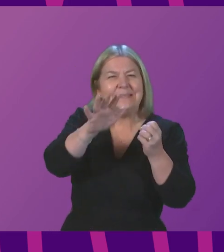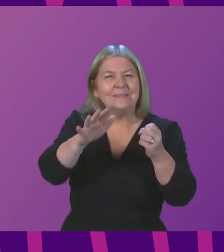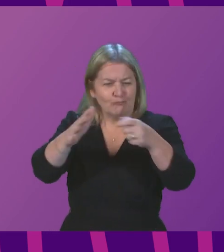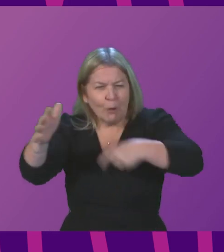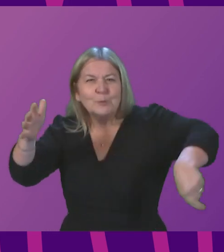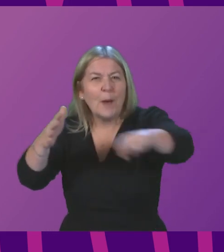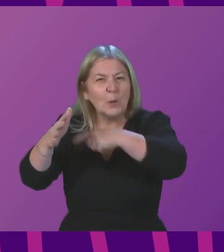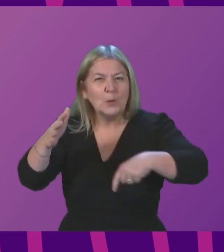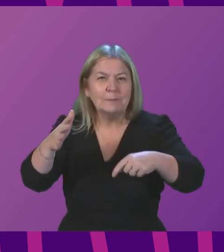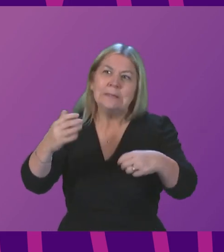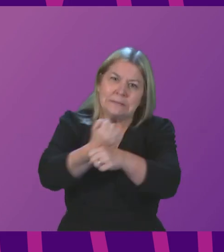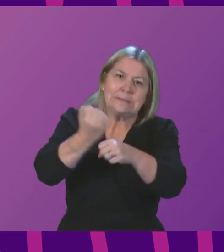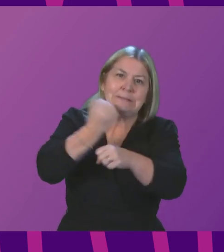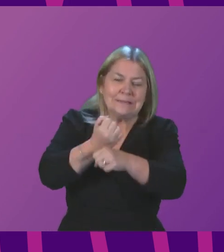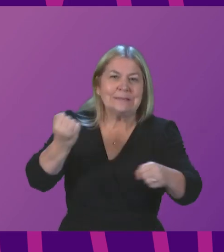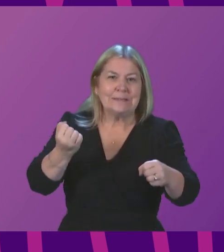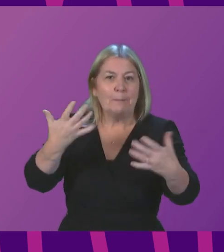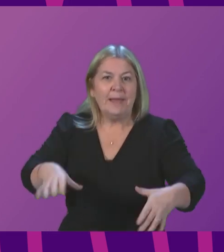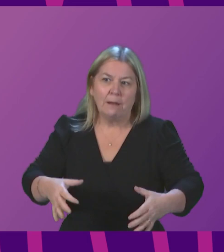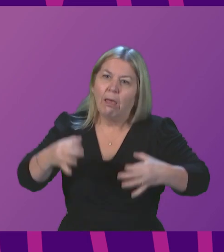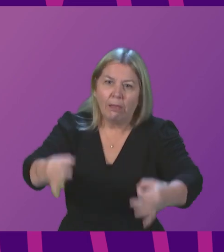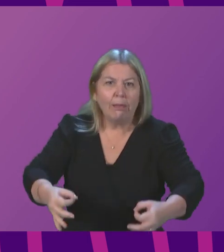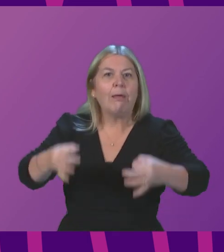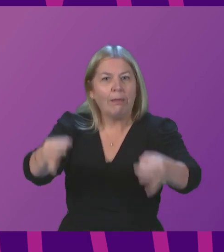date postponed on five separate occasions already. In September, the Scottish Government